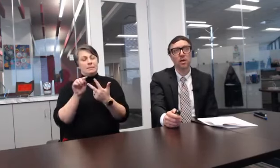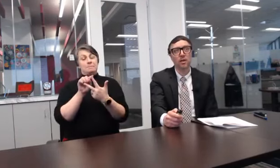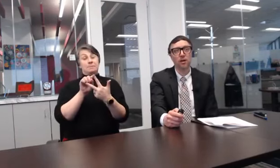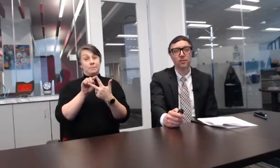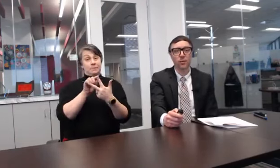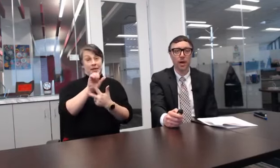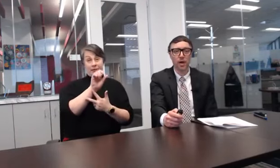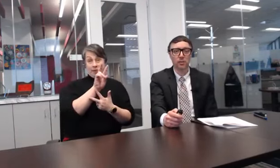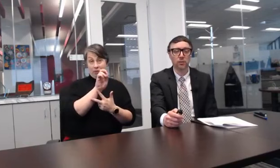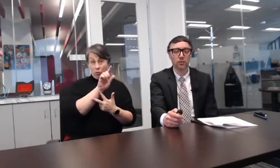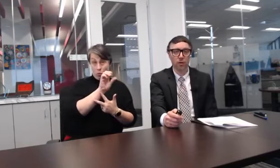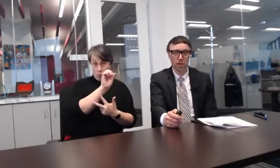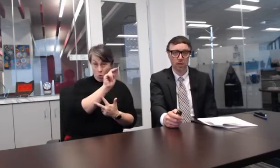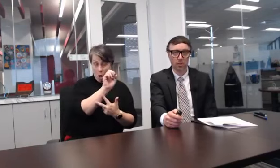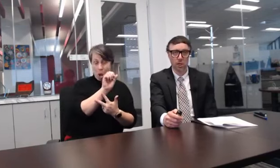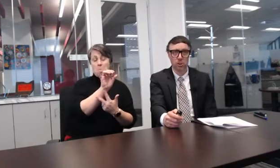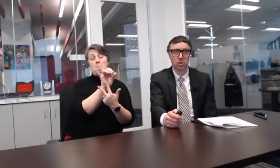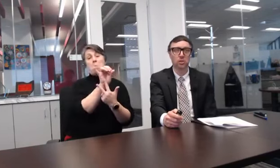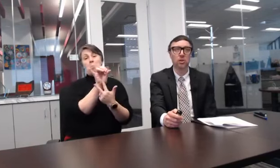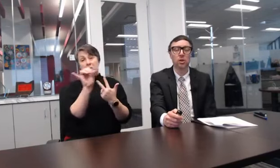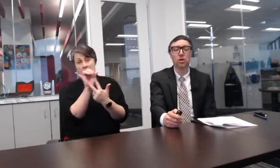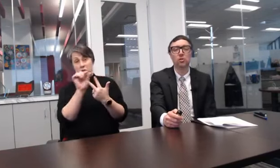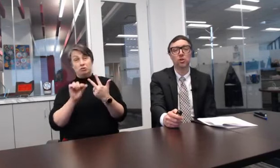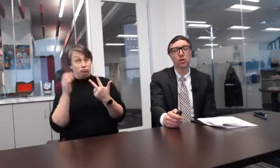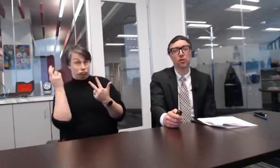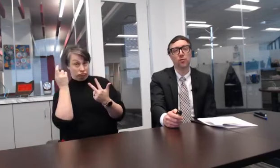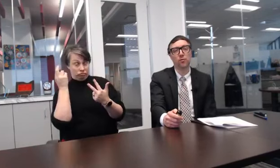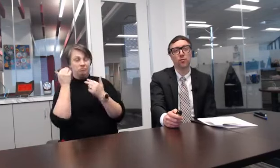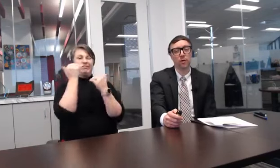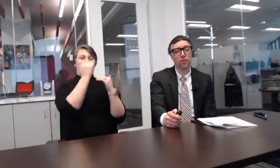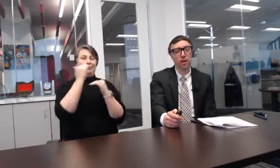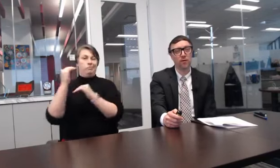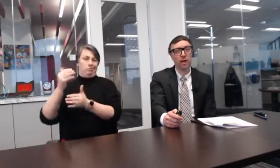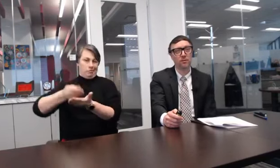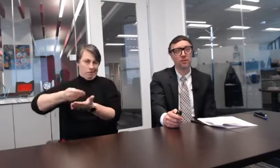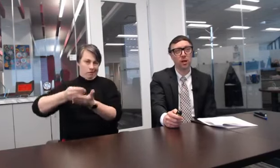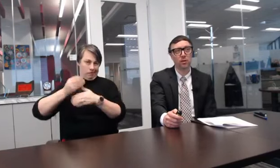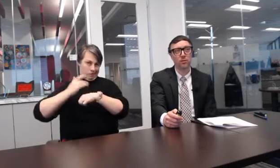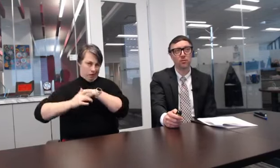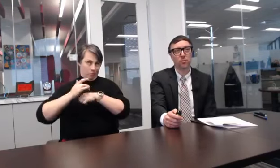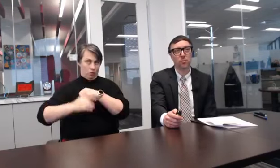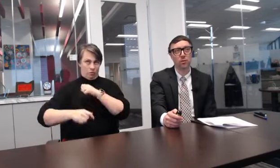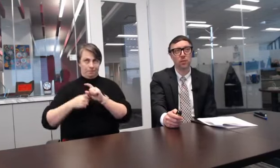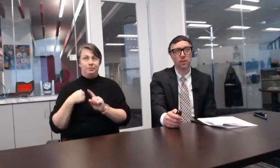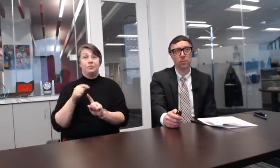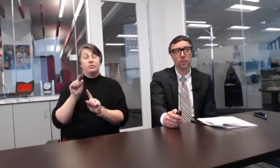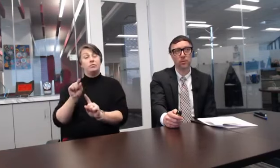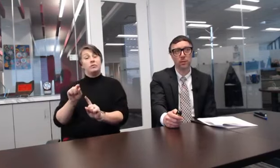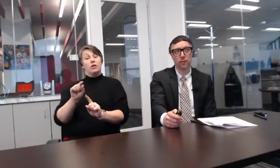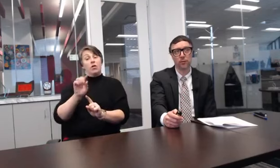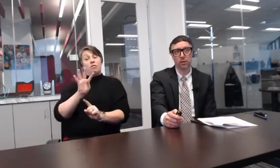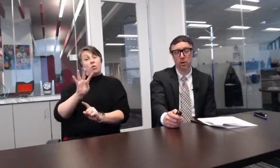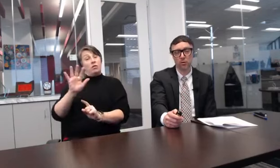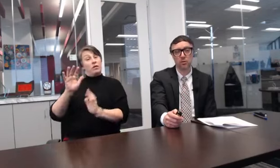it also has funding limitations. So $45,000 for each waiver spend for adults,